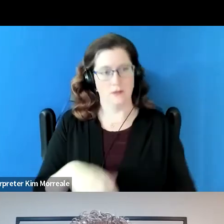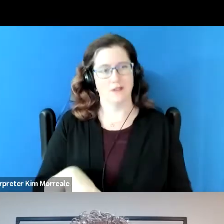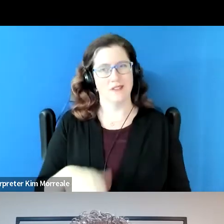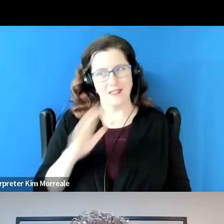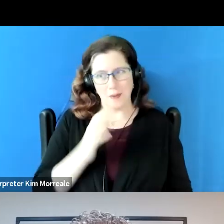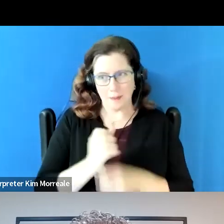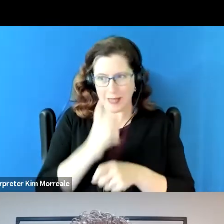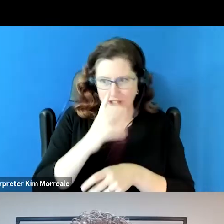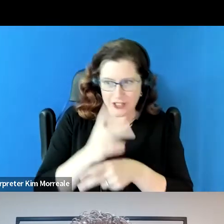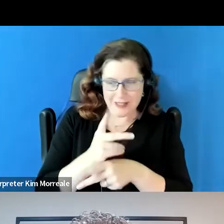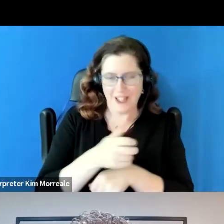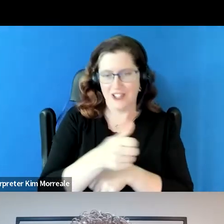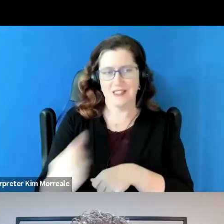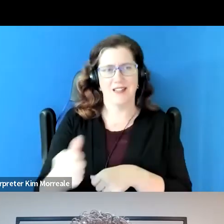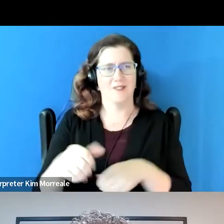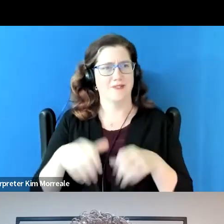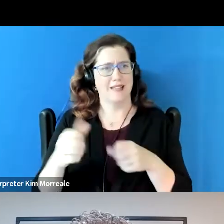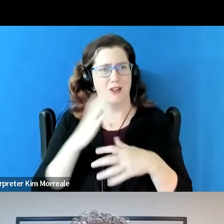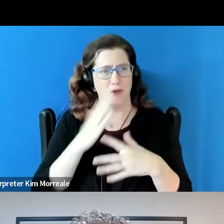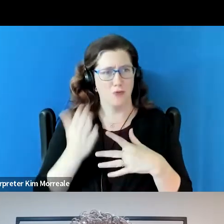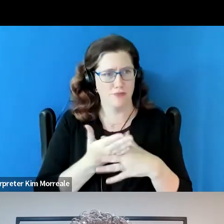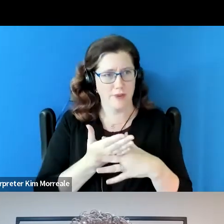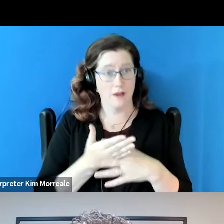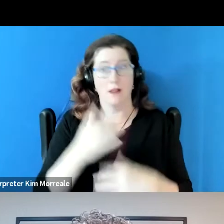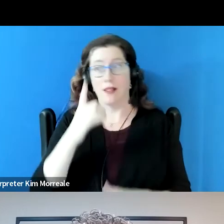of yourself, taking your breaks, lunch, it's important. It's a need.